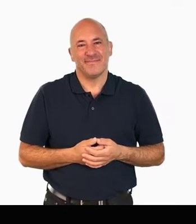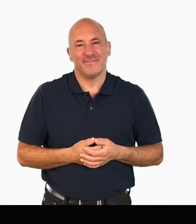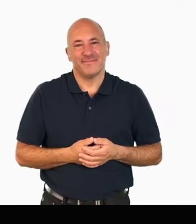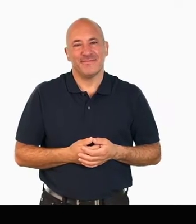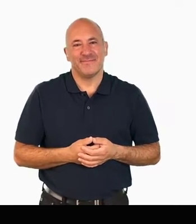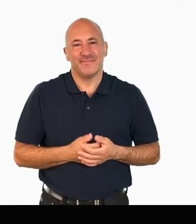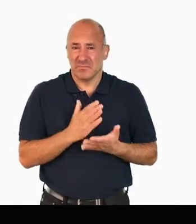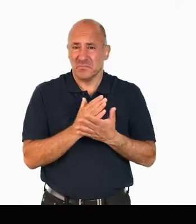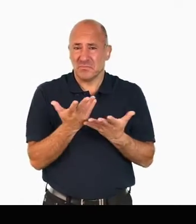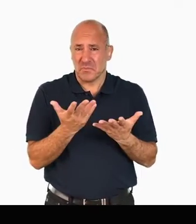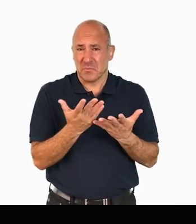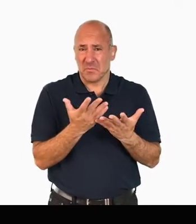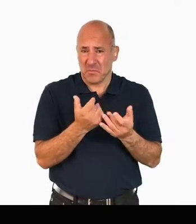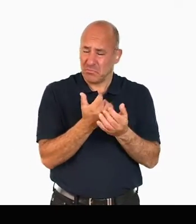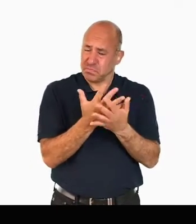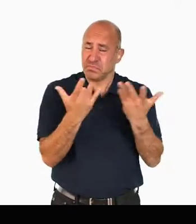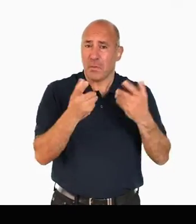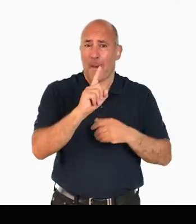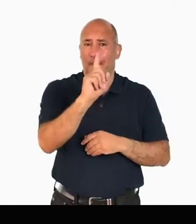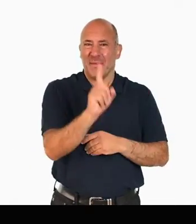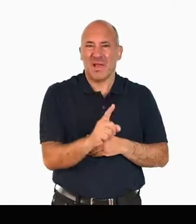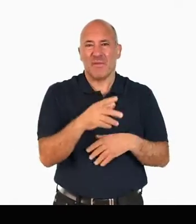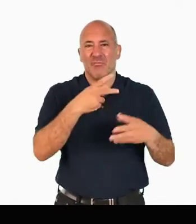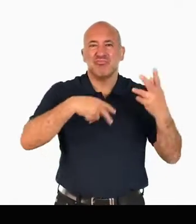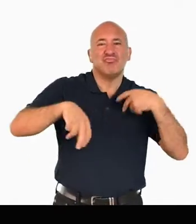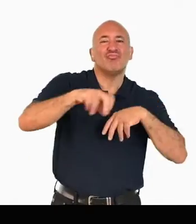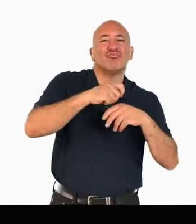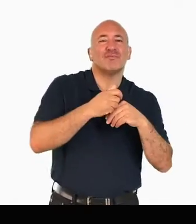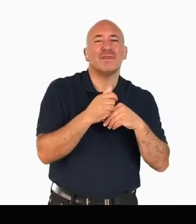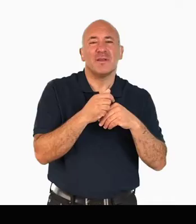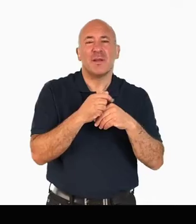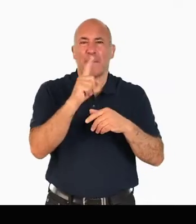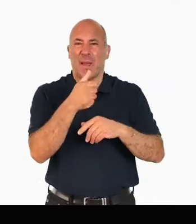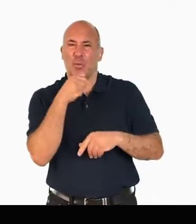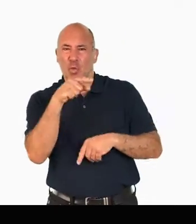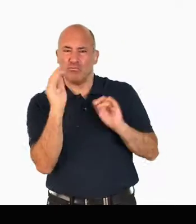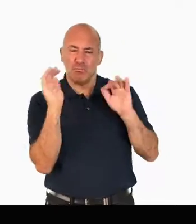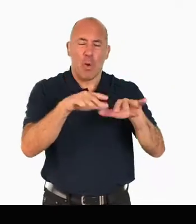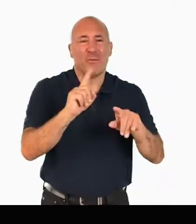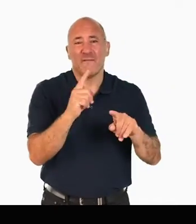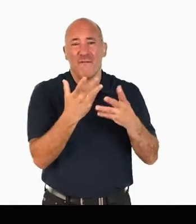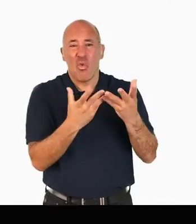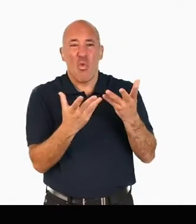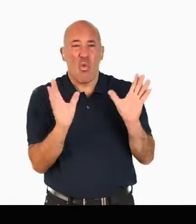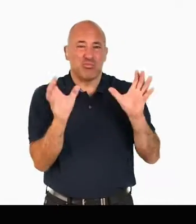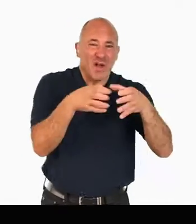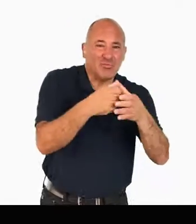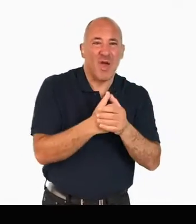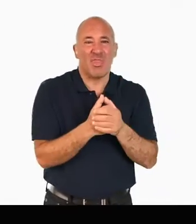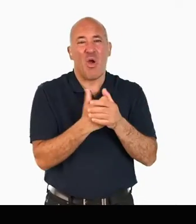There were always quite a few people around, lots of people clearly used it as a place of gathering, a lot of people with learning disabilities